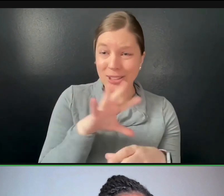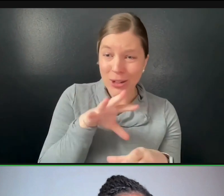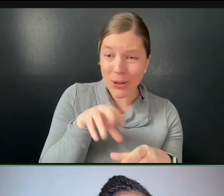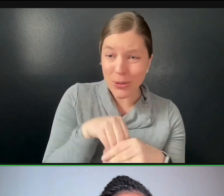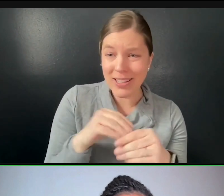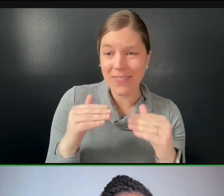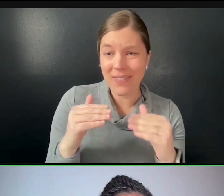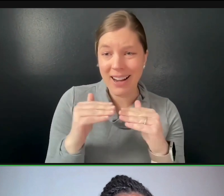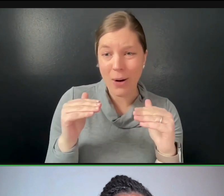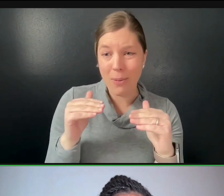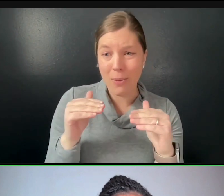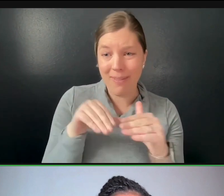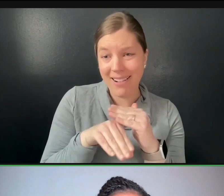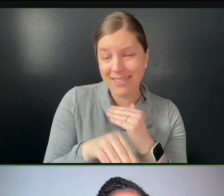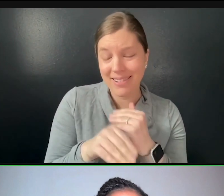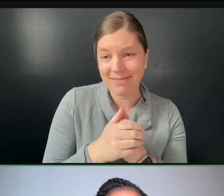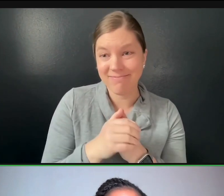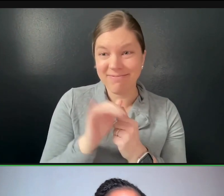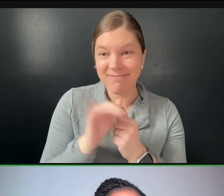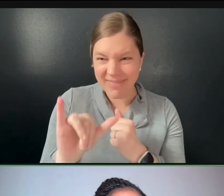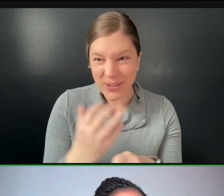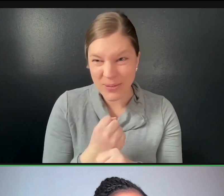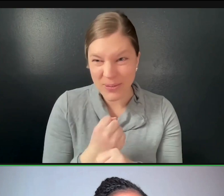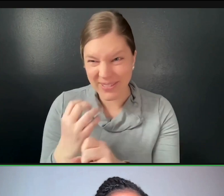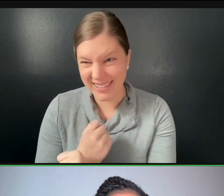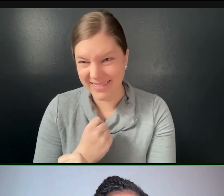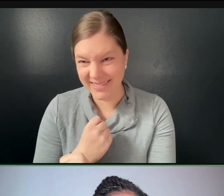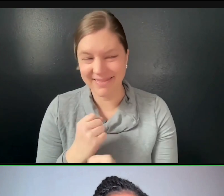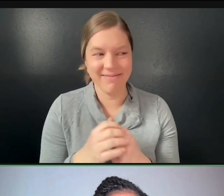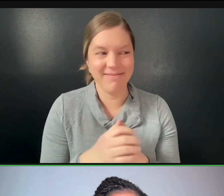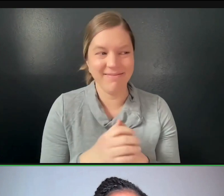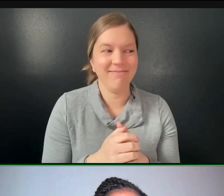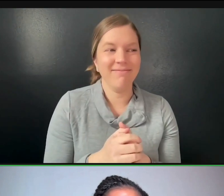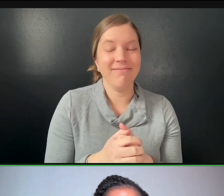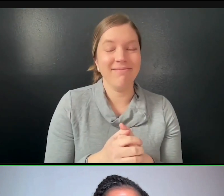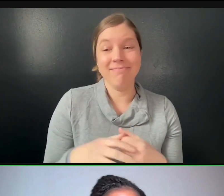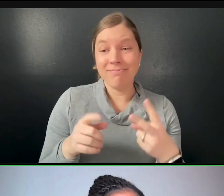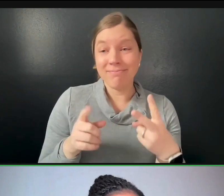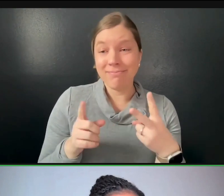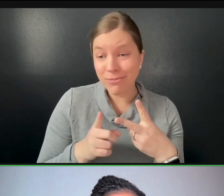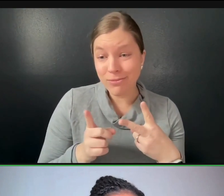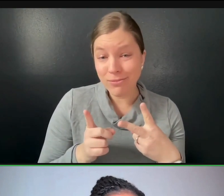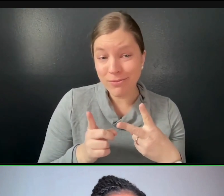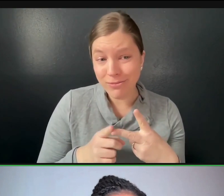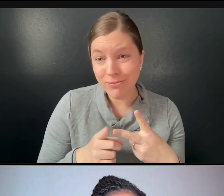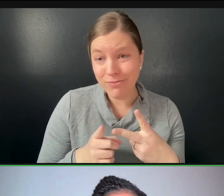When will I hear back from them, et cetera? We want to make sure that your events are equal access.